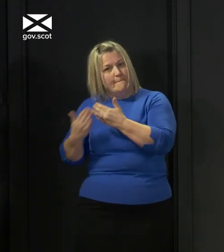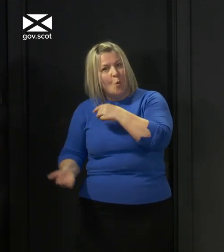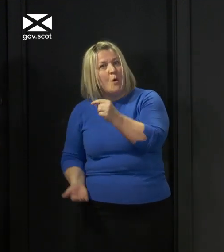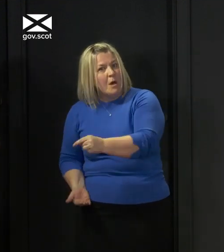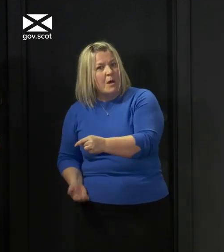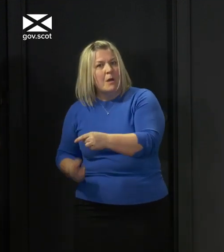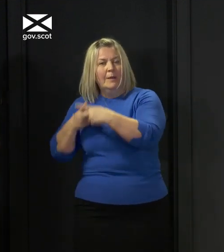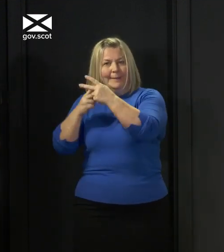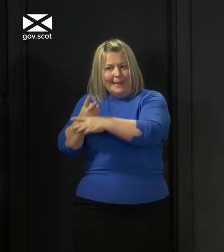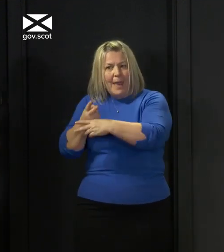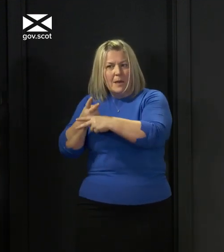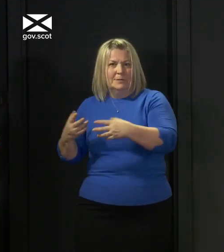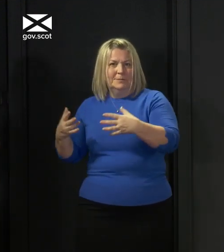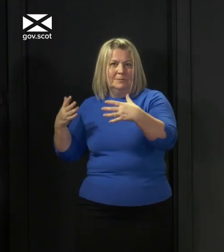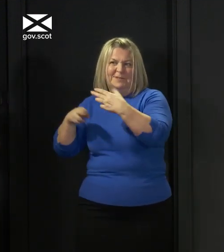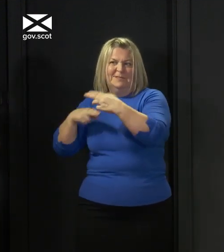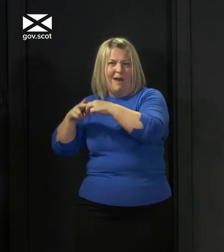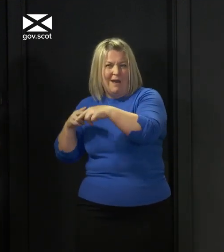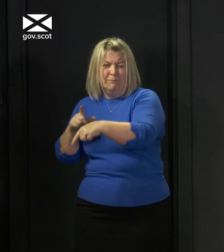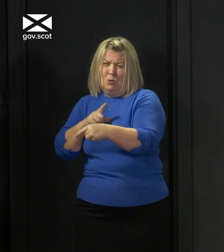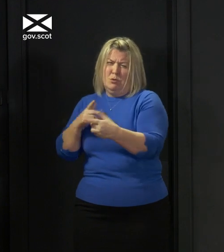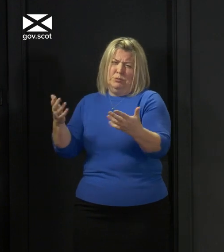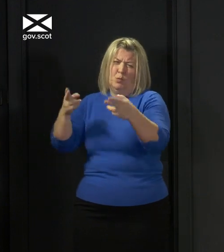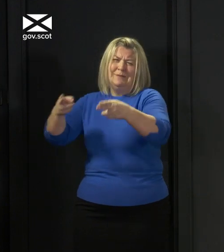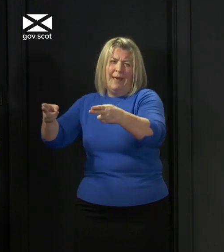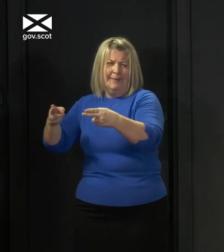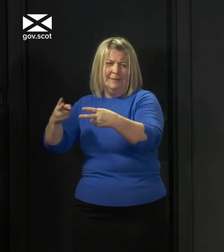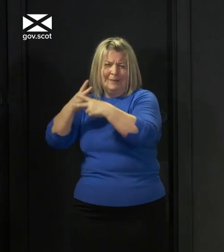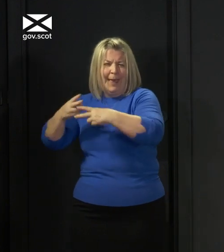the care sector surveillance testing particularly as we go through this next